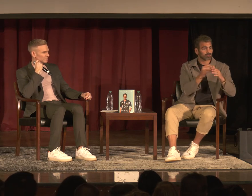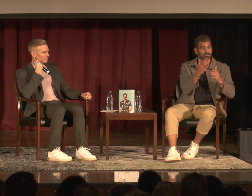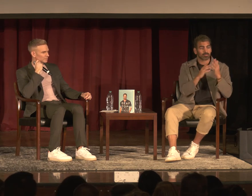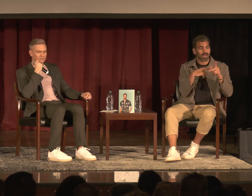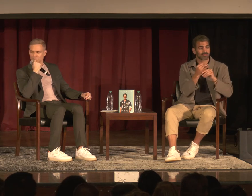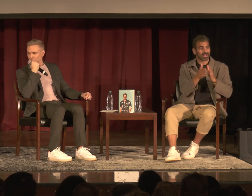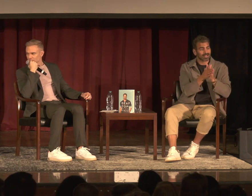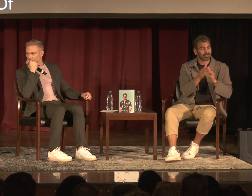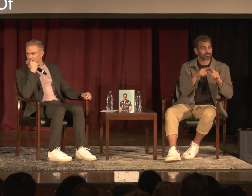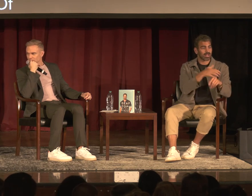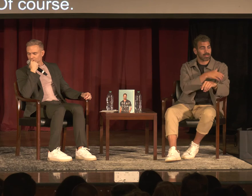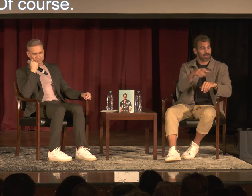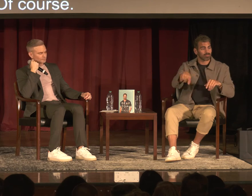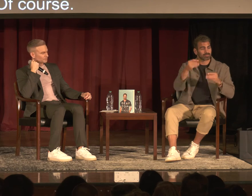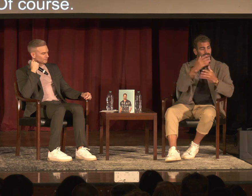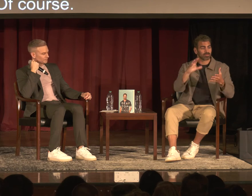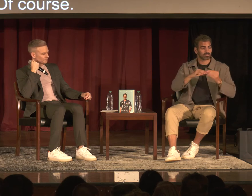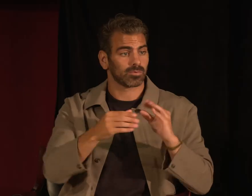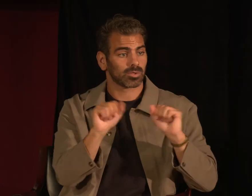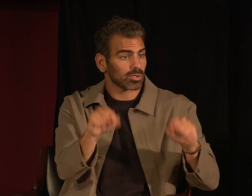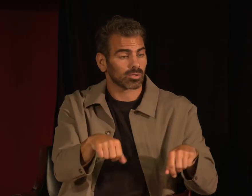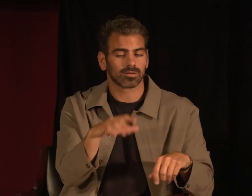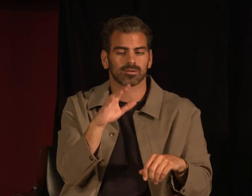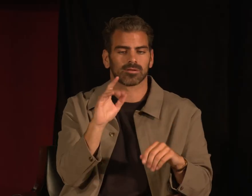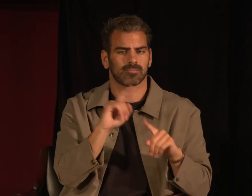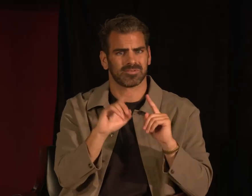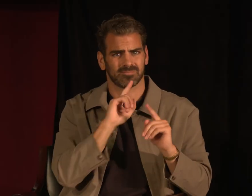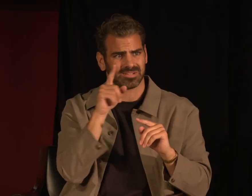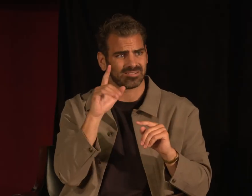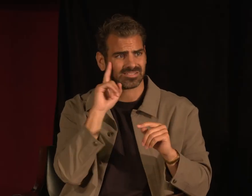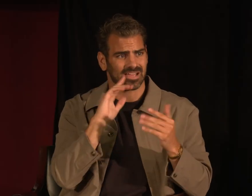Of course, setting up a foundation is totally possible, and the motivation is always to empower deaf people to tell